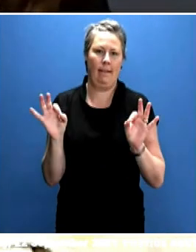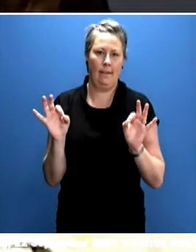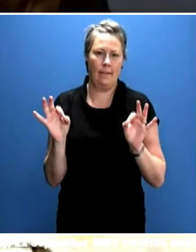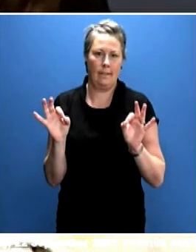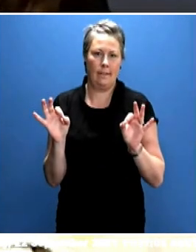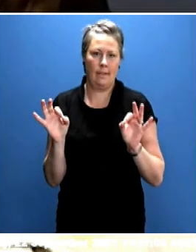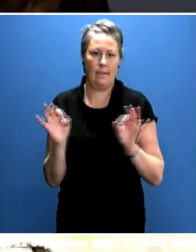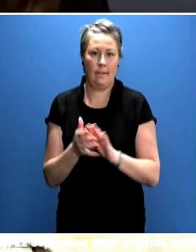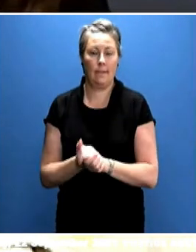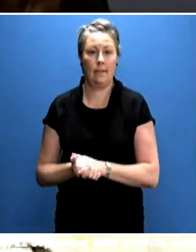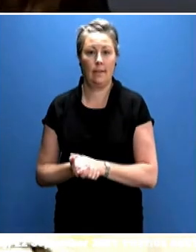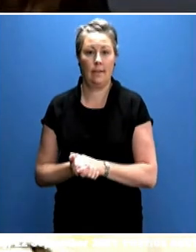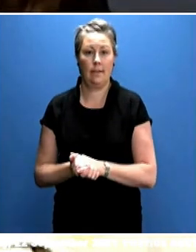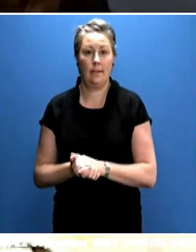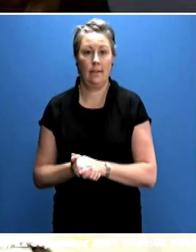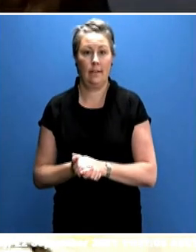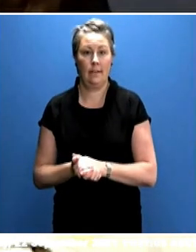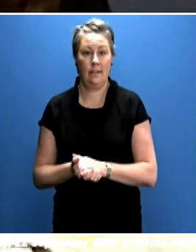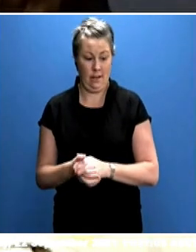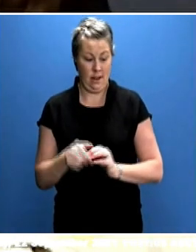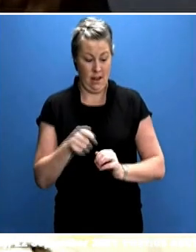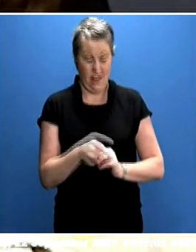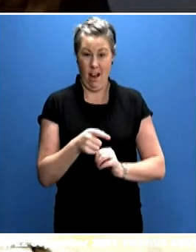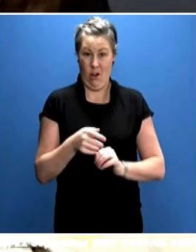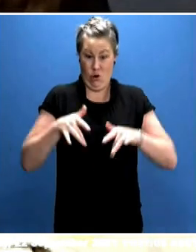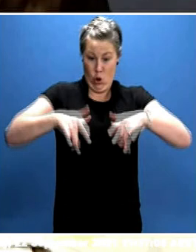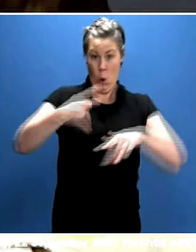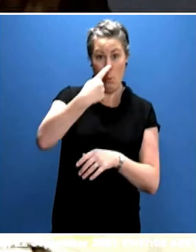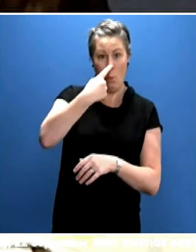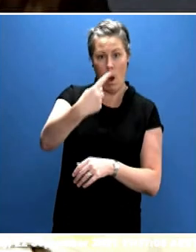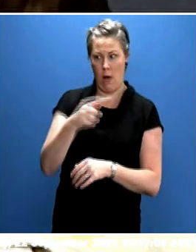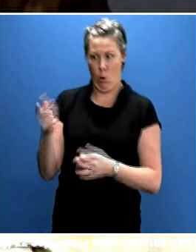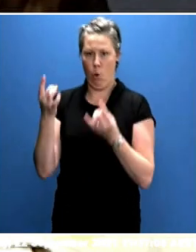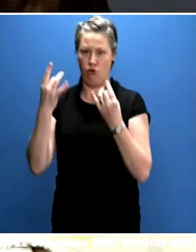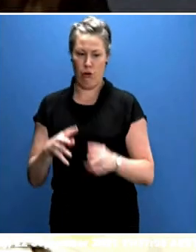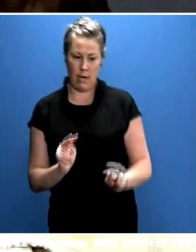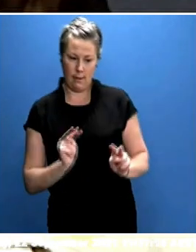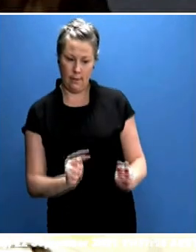He was under their watch before the age of 12 months and as I say, they did nothing.